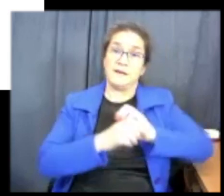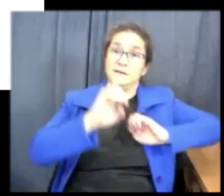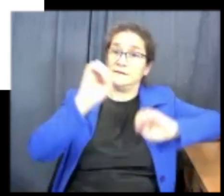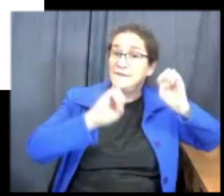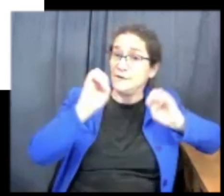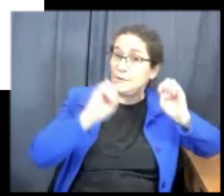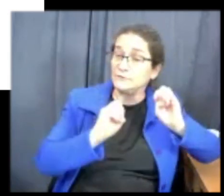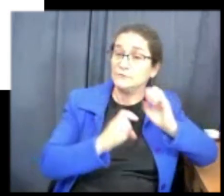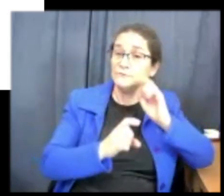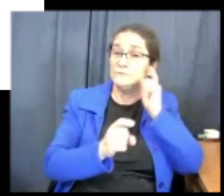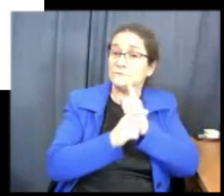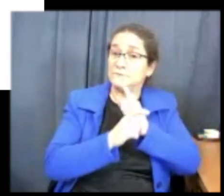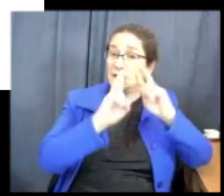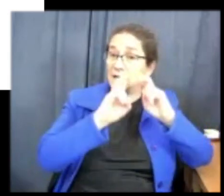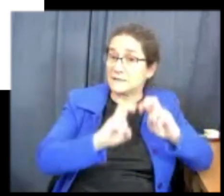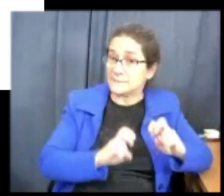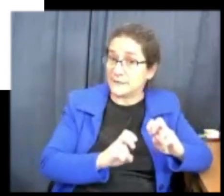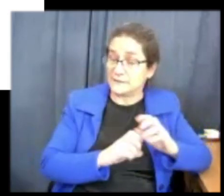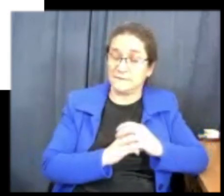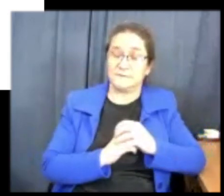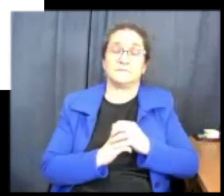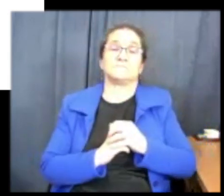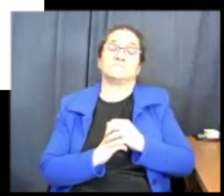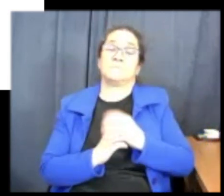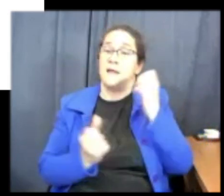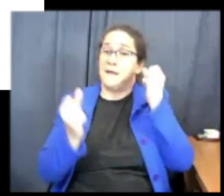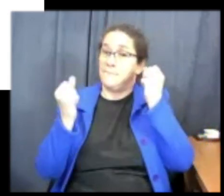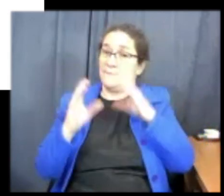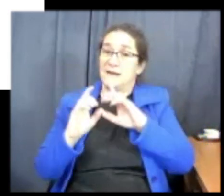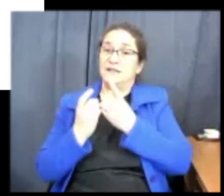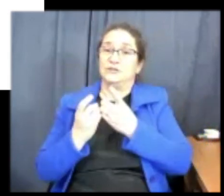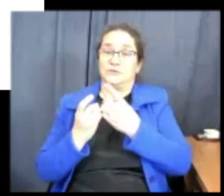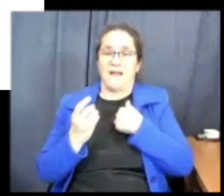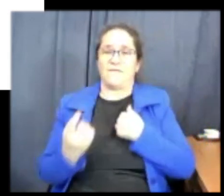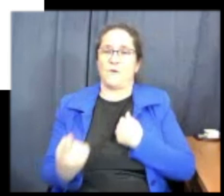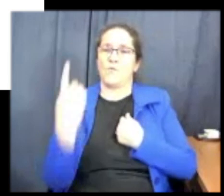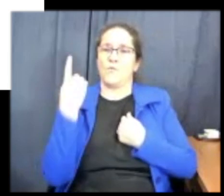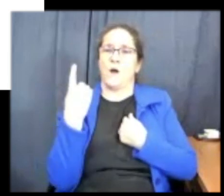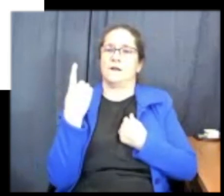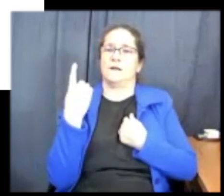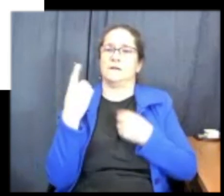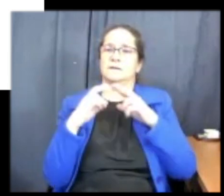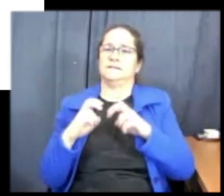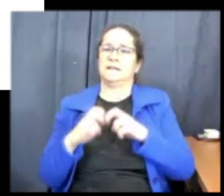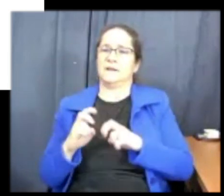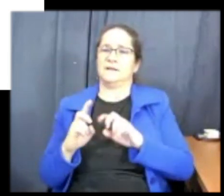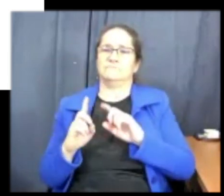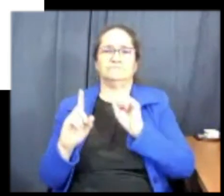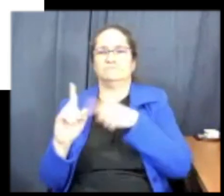A lot of districts have one assessment that they use and only one assessment, but that's not always the best way to go about it.